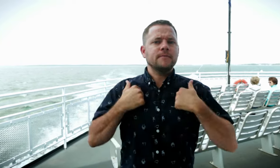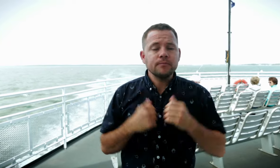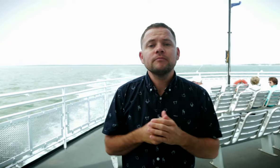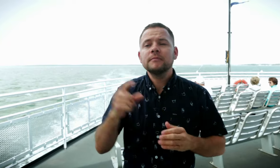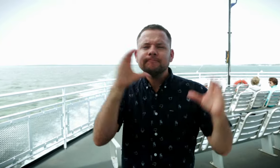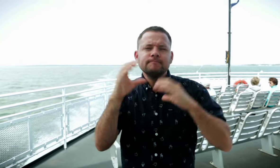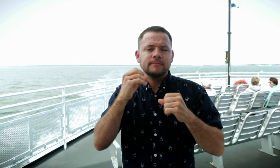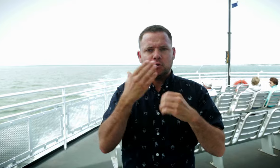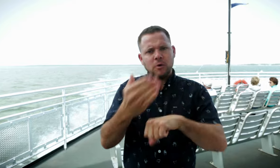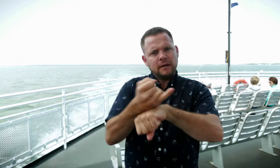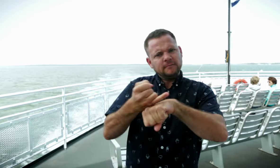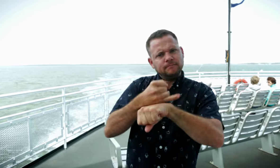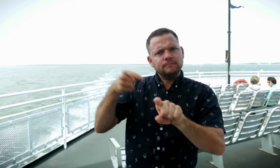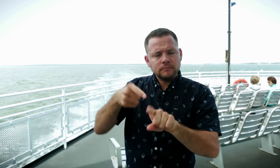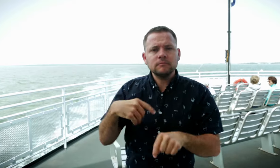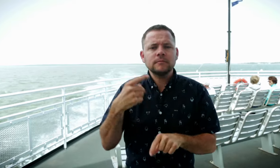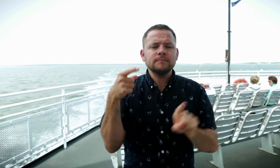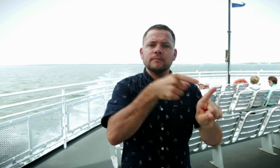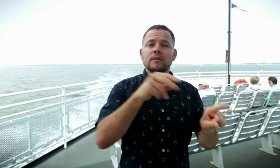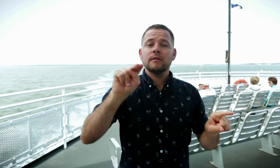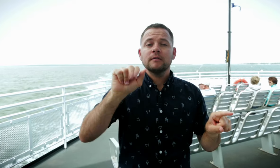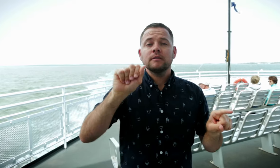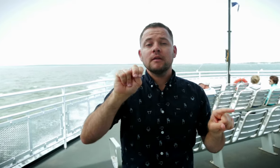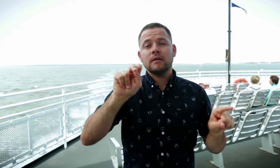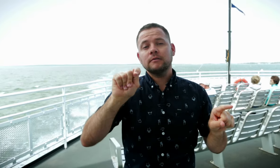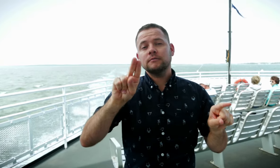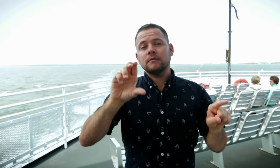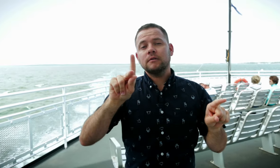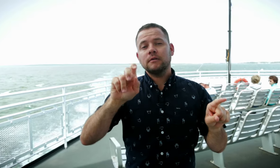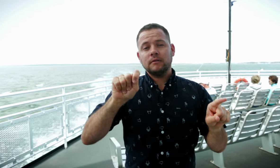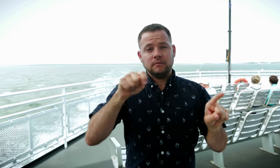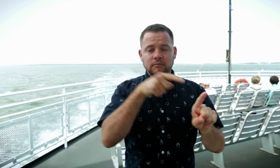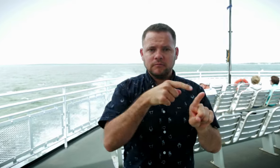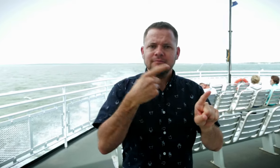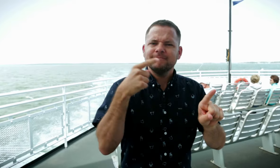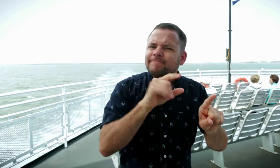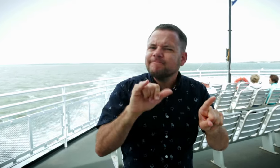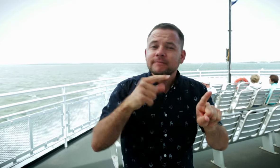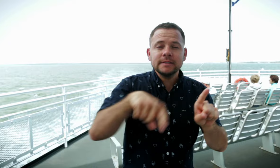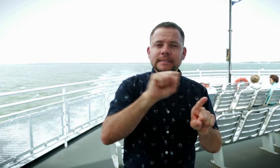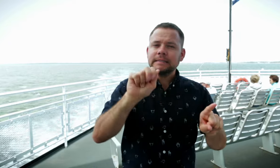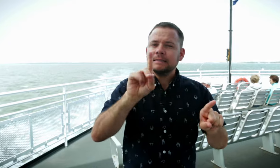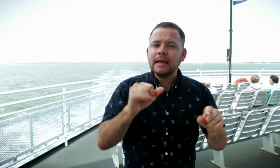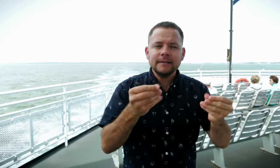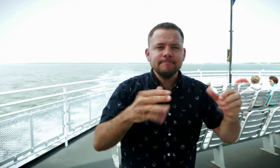They were looking for islands in particular. Nantucket was too sandy for them.